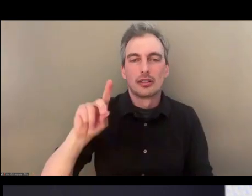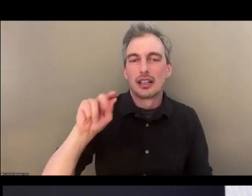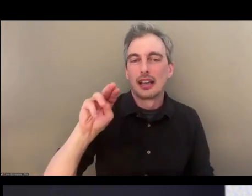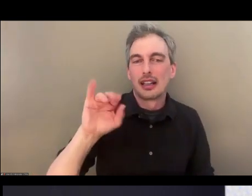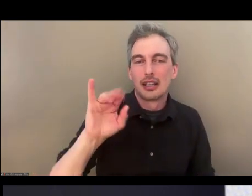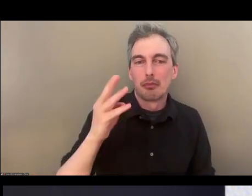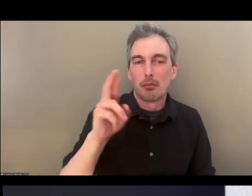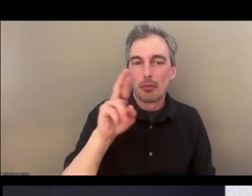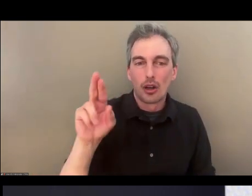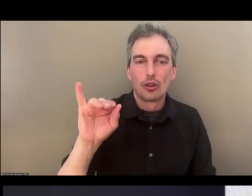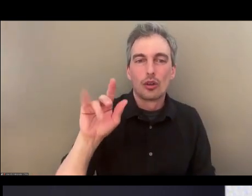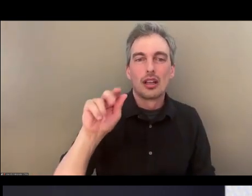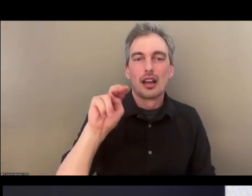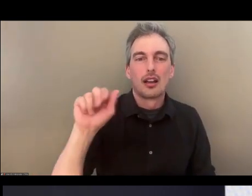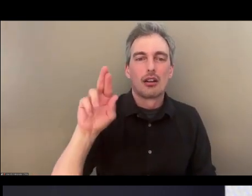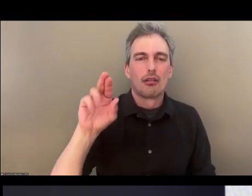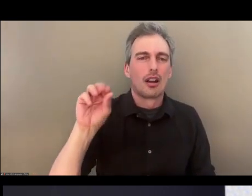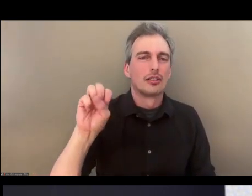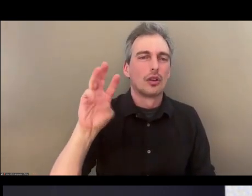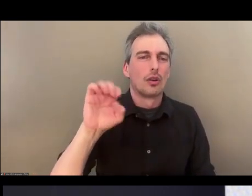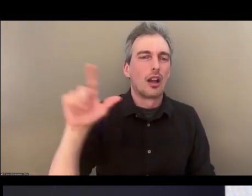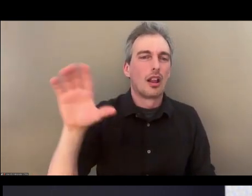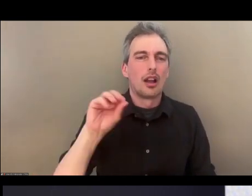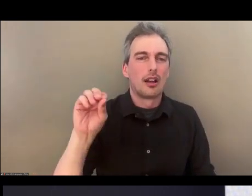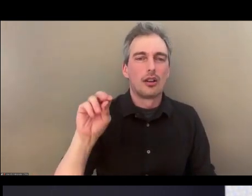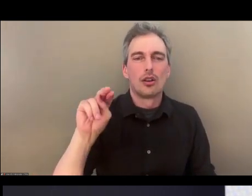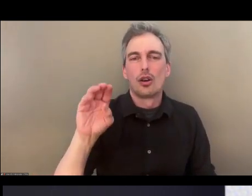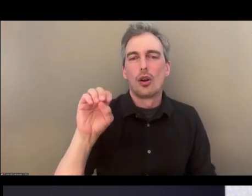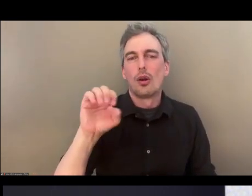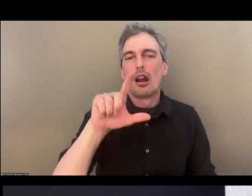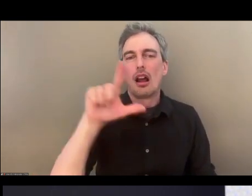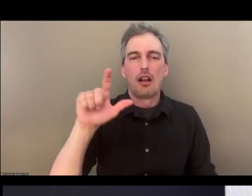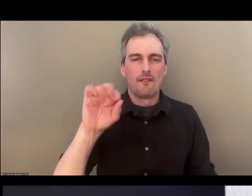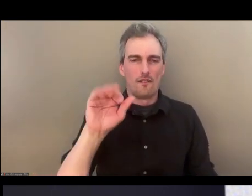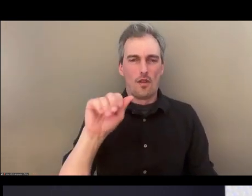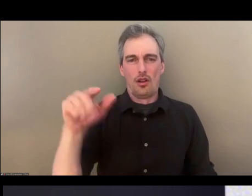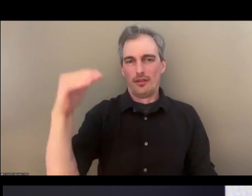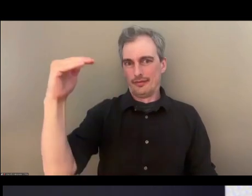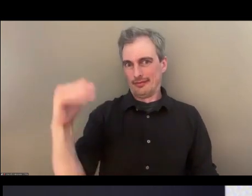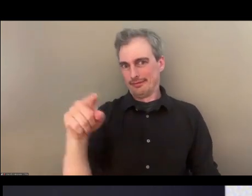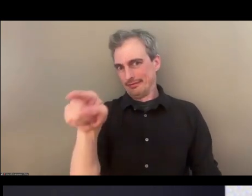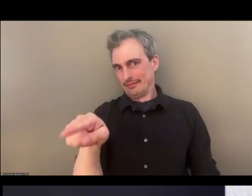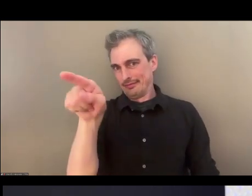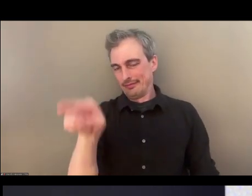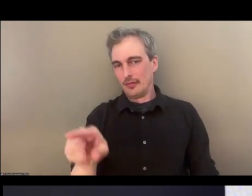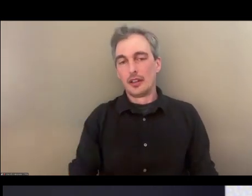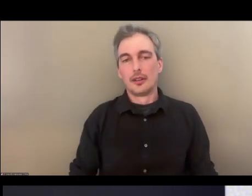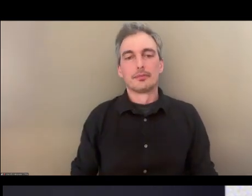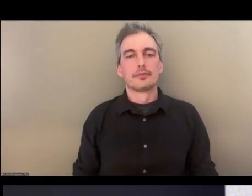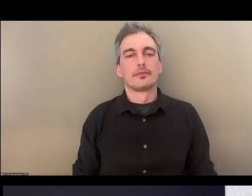And I'm here to talk about creating customizable accessibility tools with artificial intelligence.